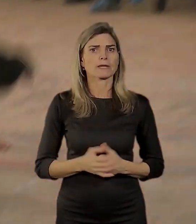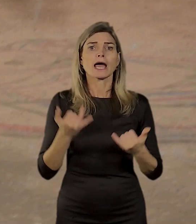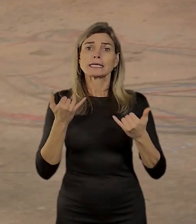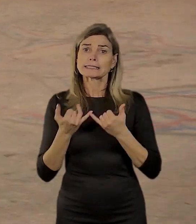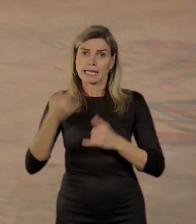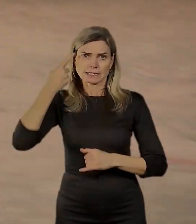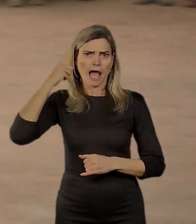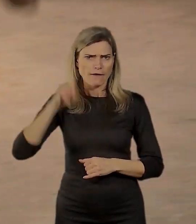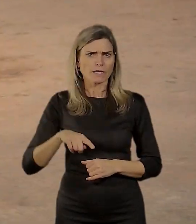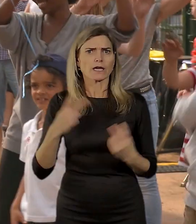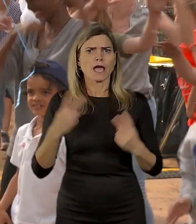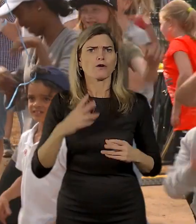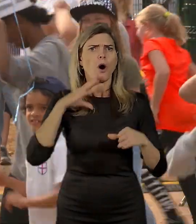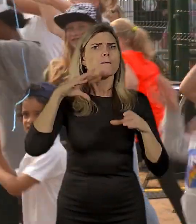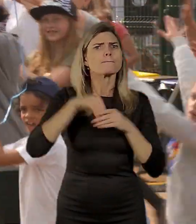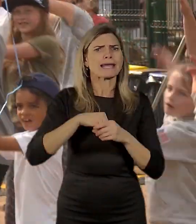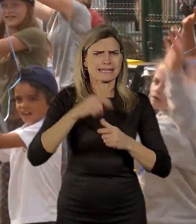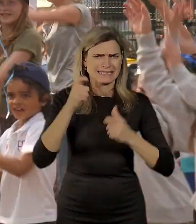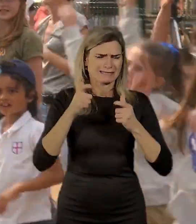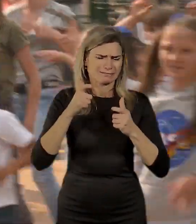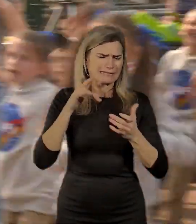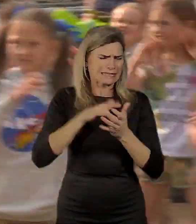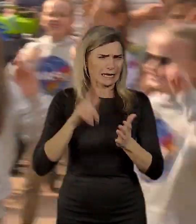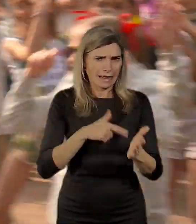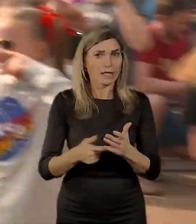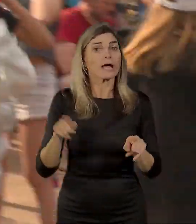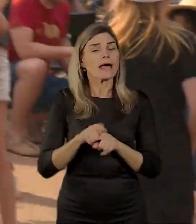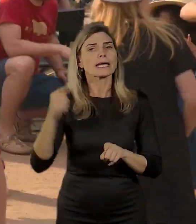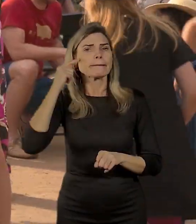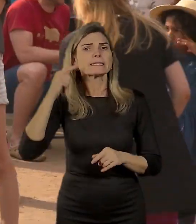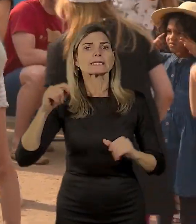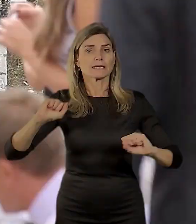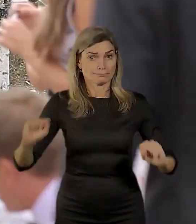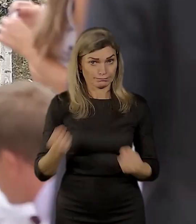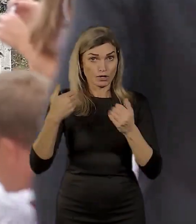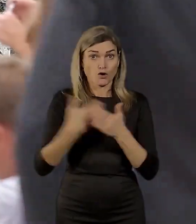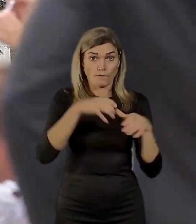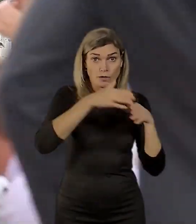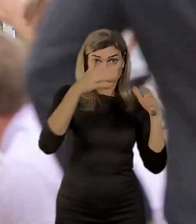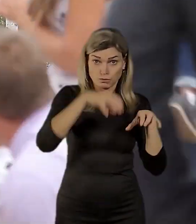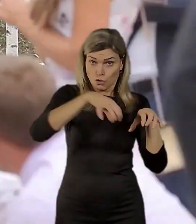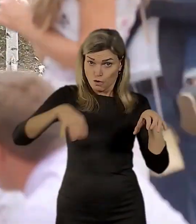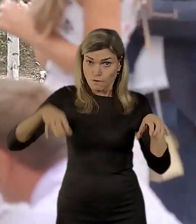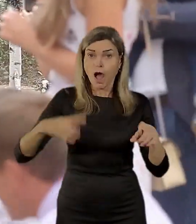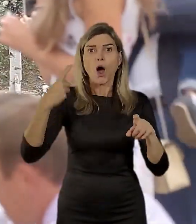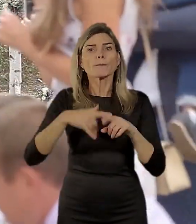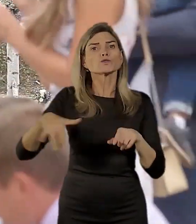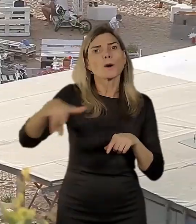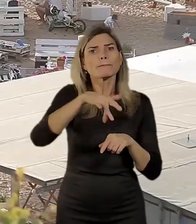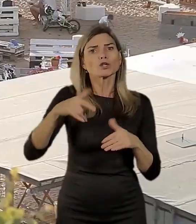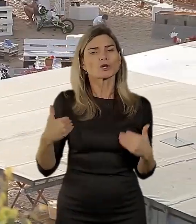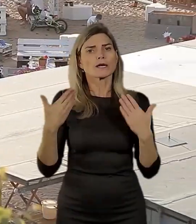That is also why cooperation with citizens should be an integral part of our other projects.